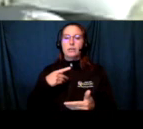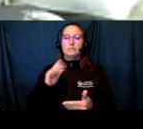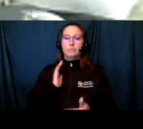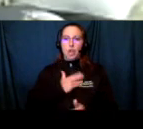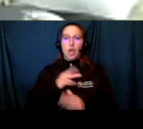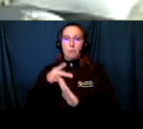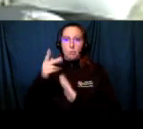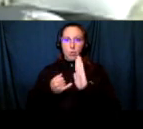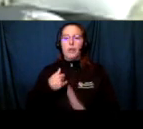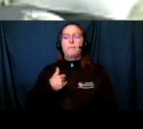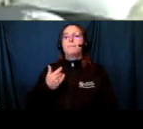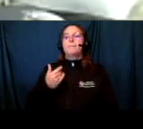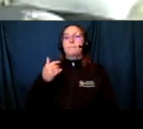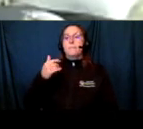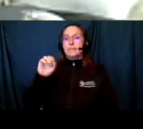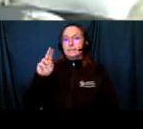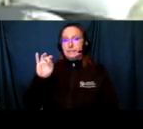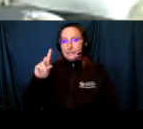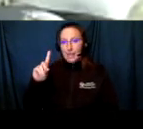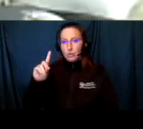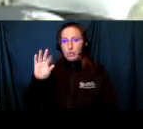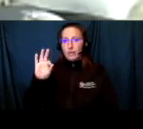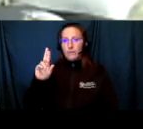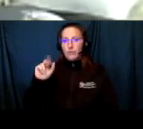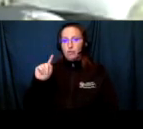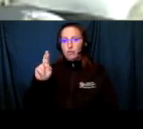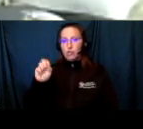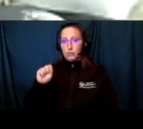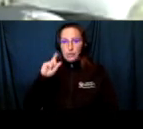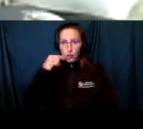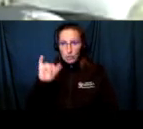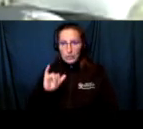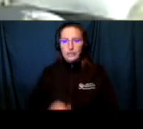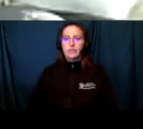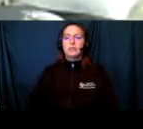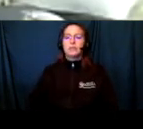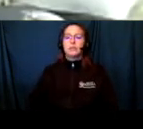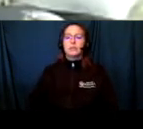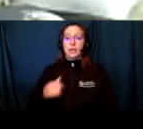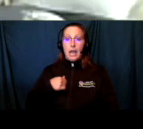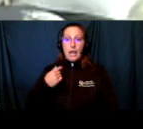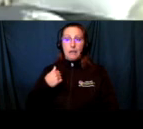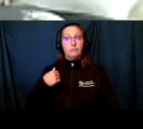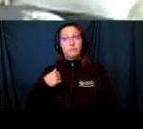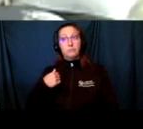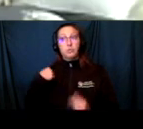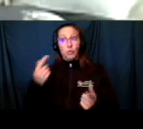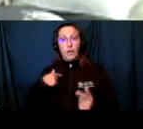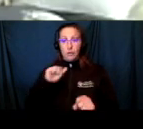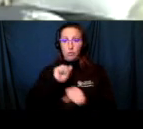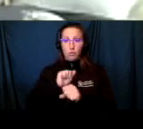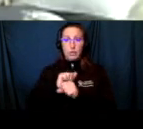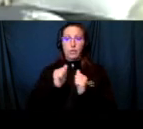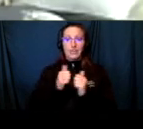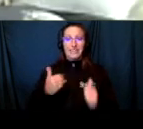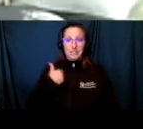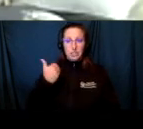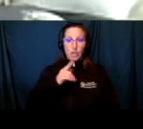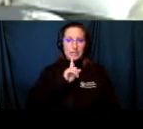I've actually been working with a young deaf adult who I think is going to be a